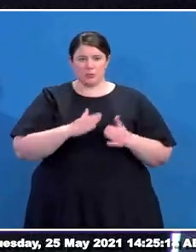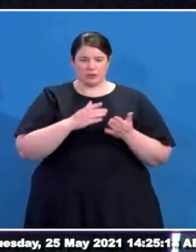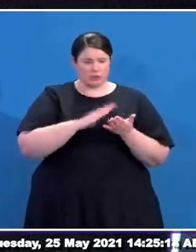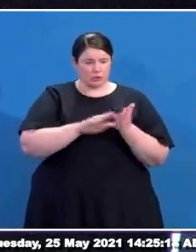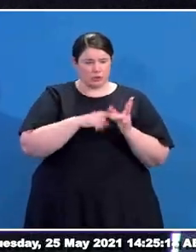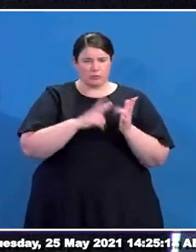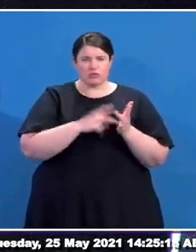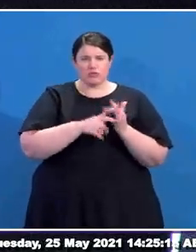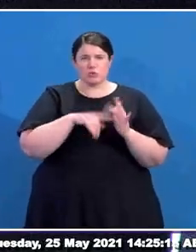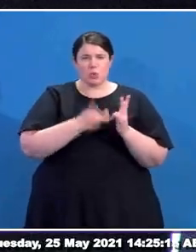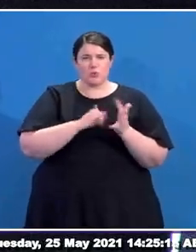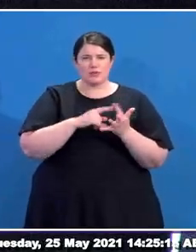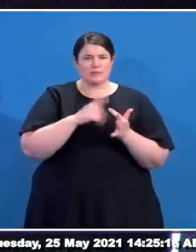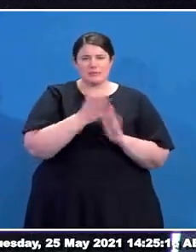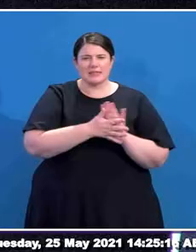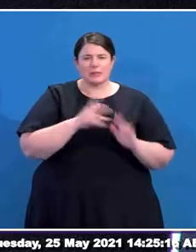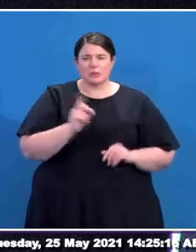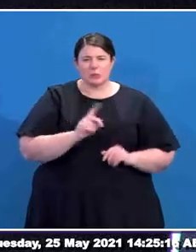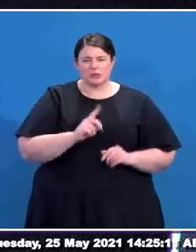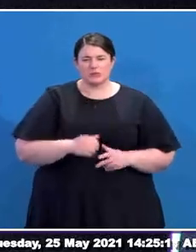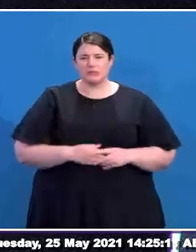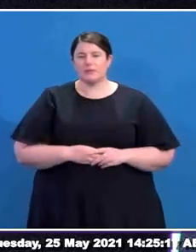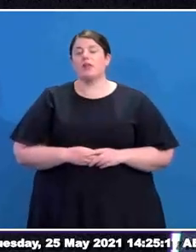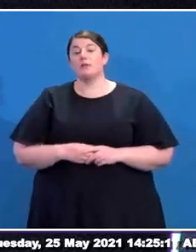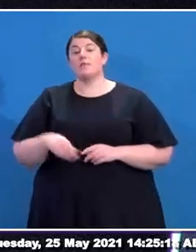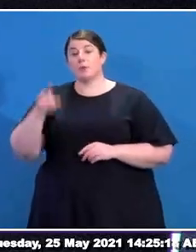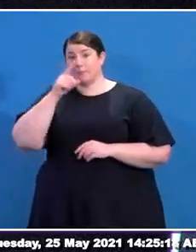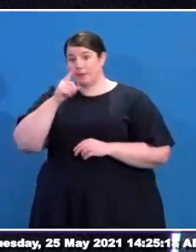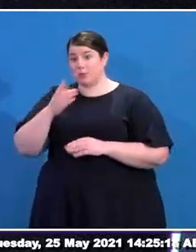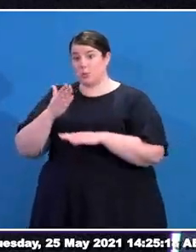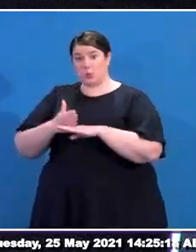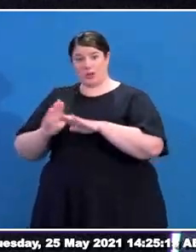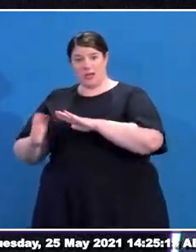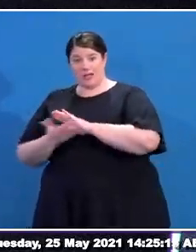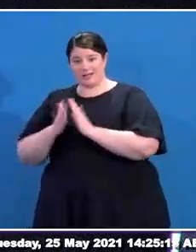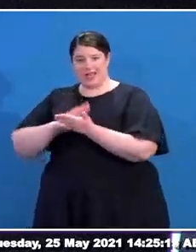It's the professional body for those employed in human resource work.